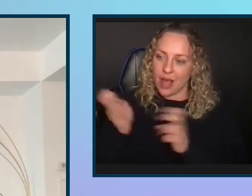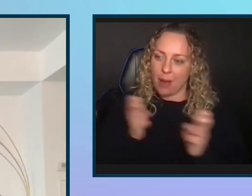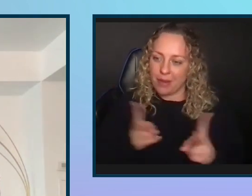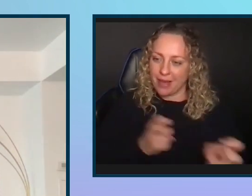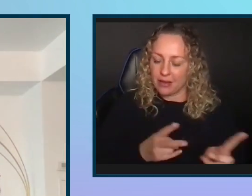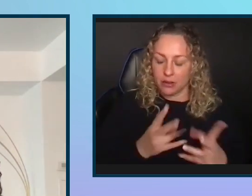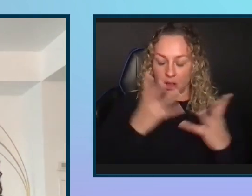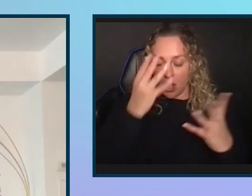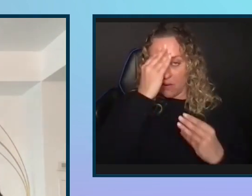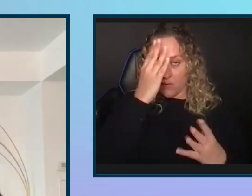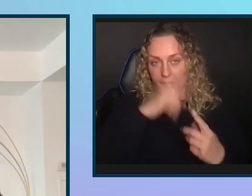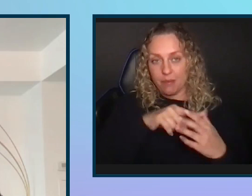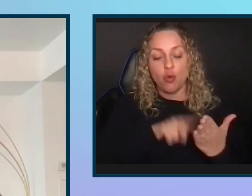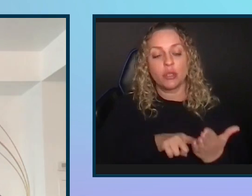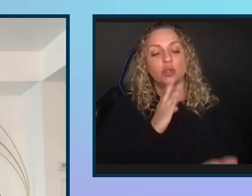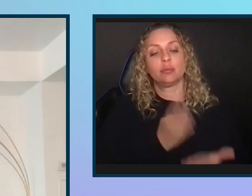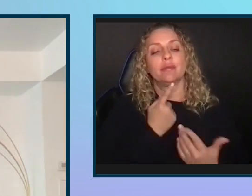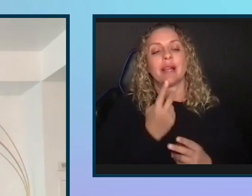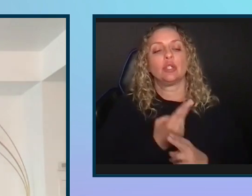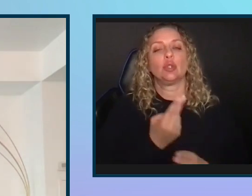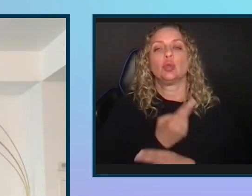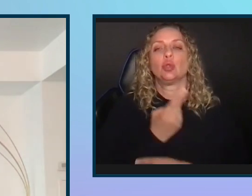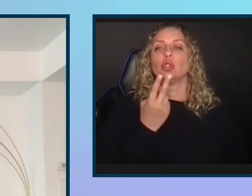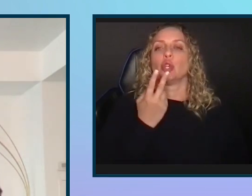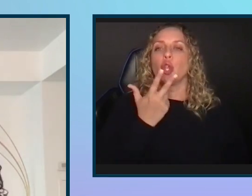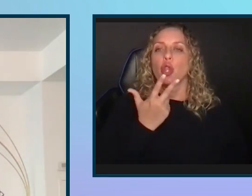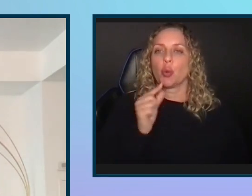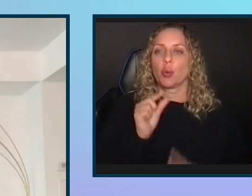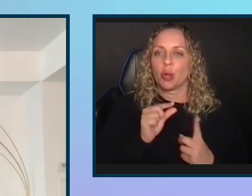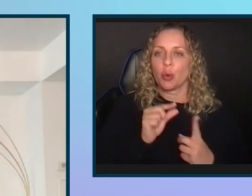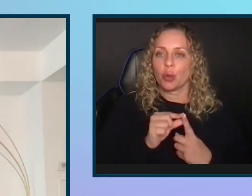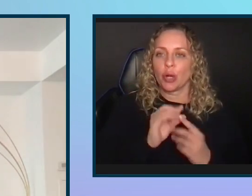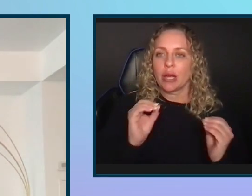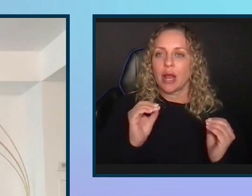But like research actually shows that using like three words that maybe have nothing to do with one another